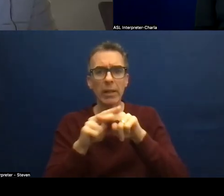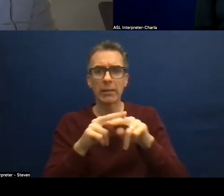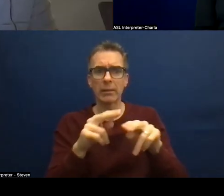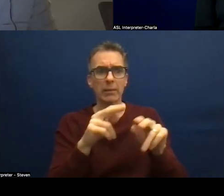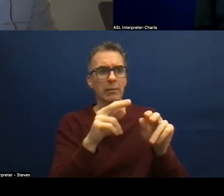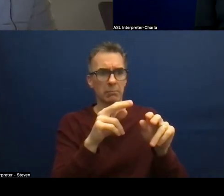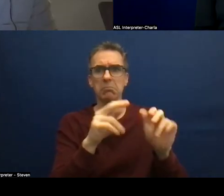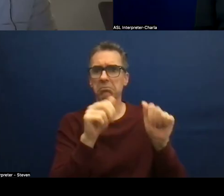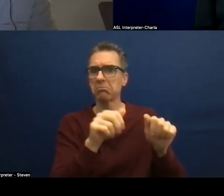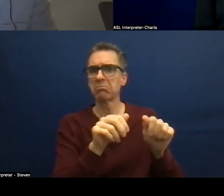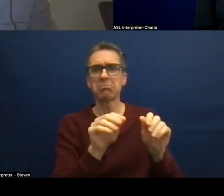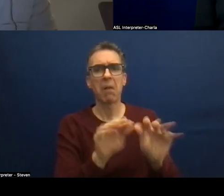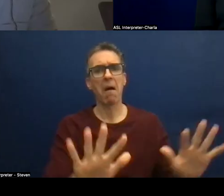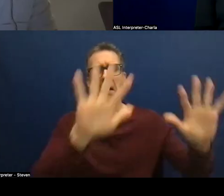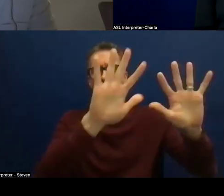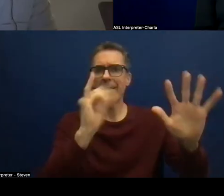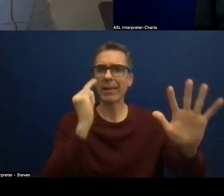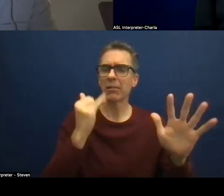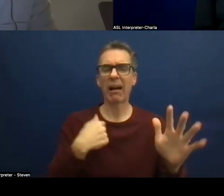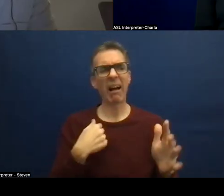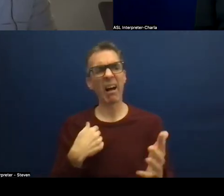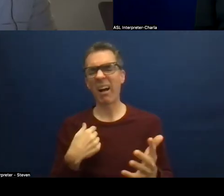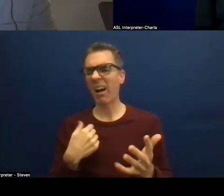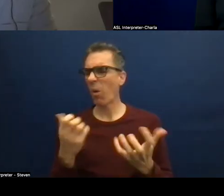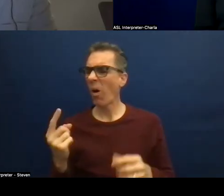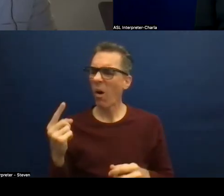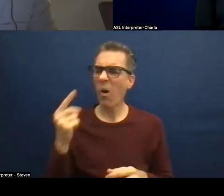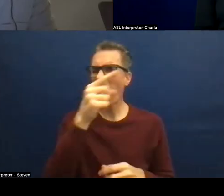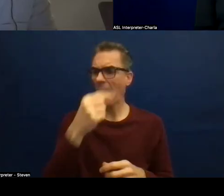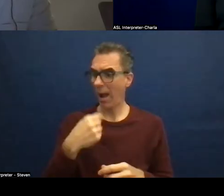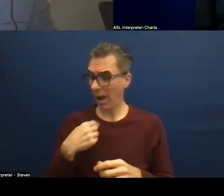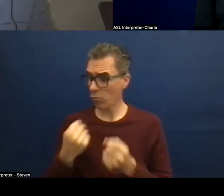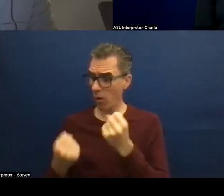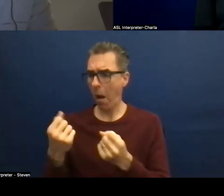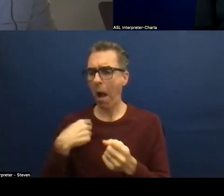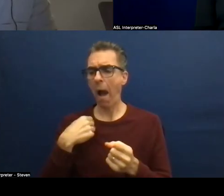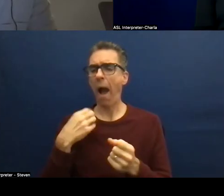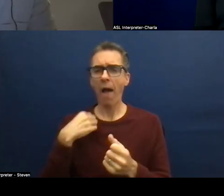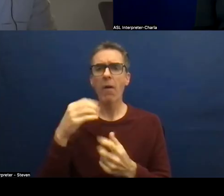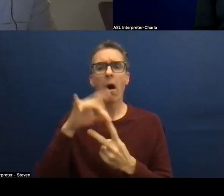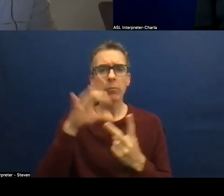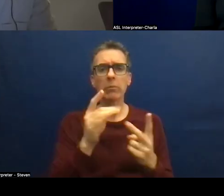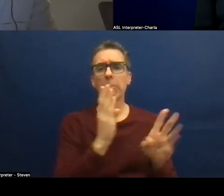If I need to go over to Colorado from here and just move around the city